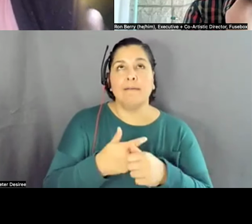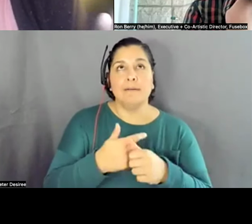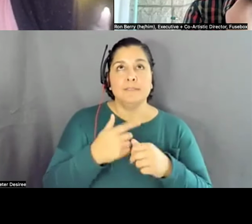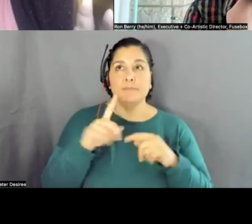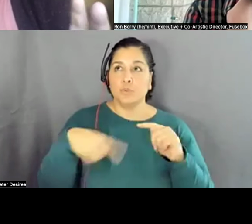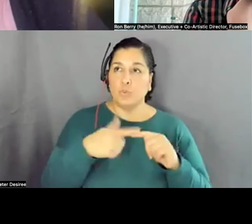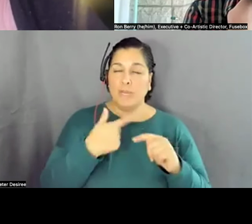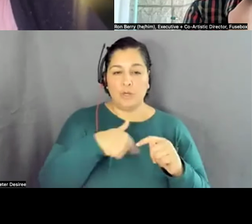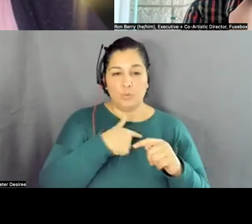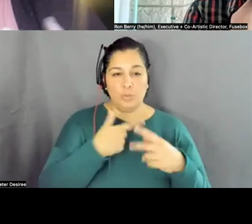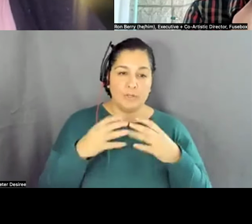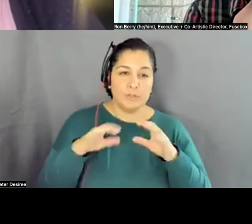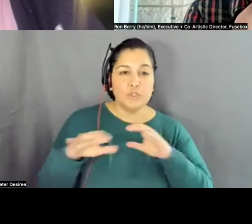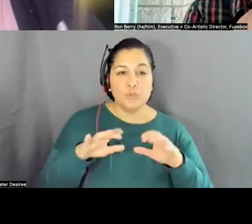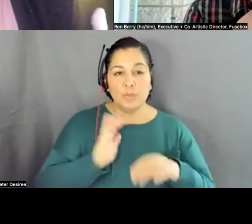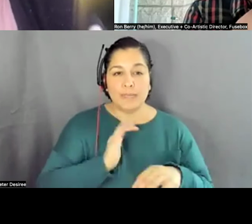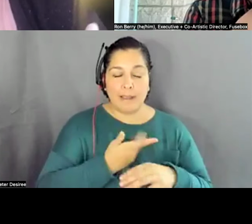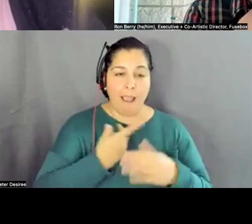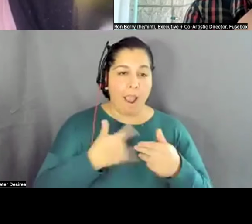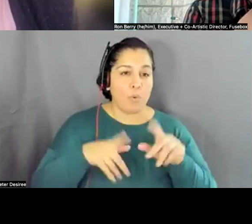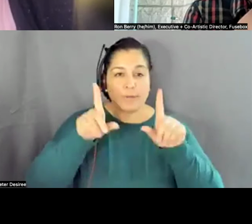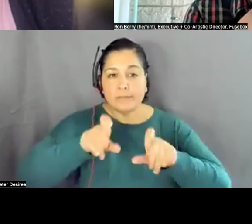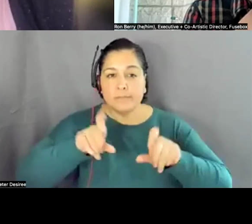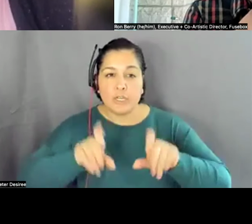and experiences, we try to track who is involved.